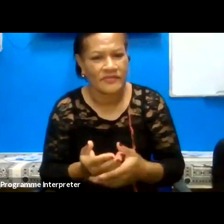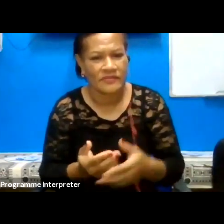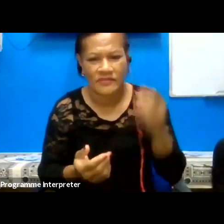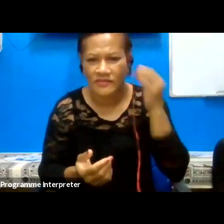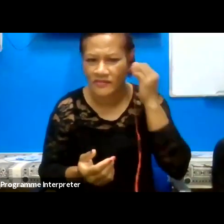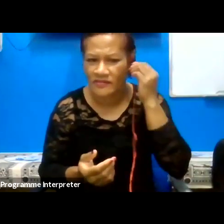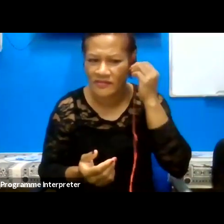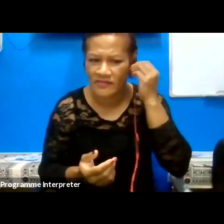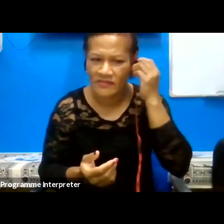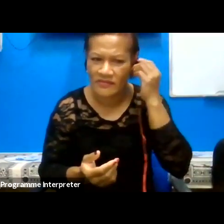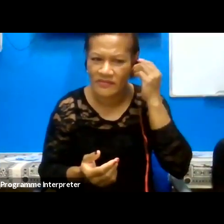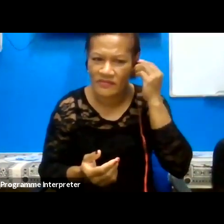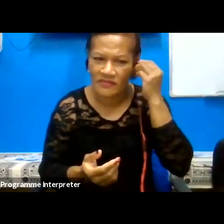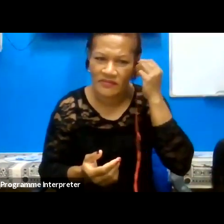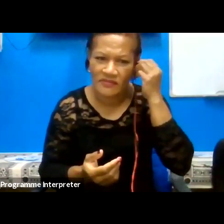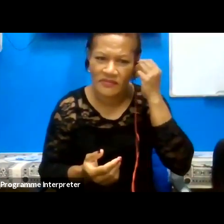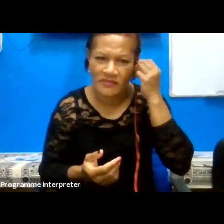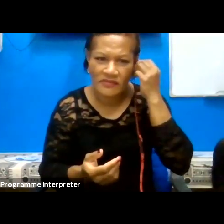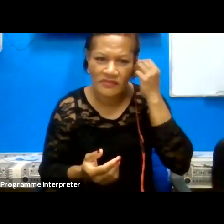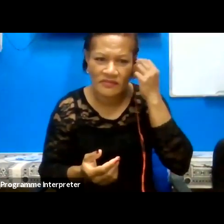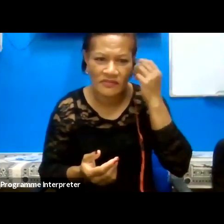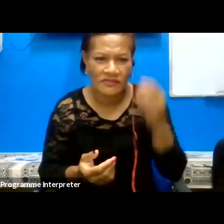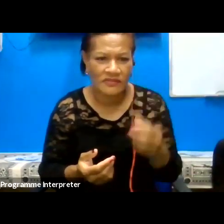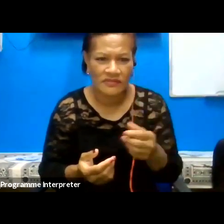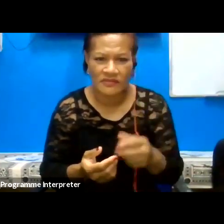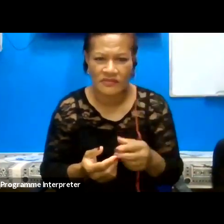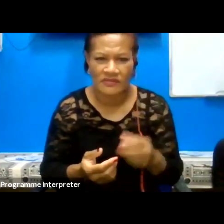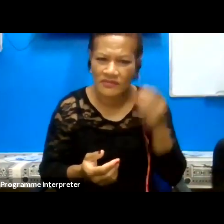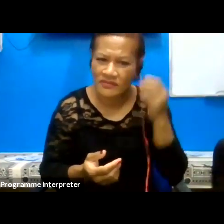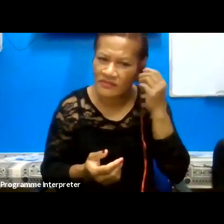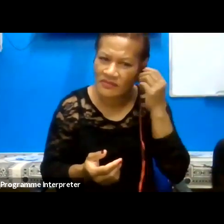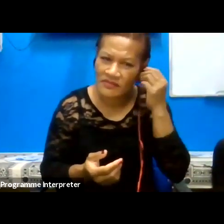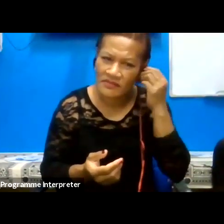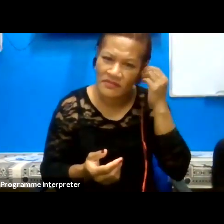Now, basically, that's true when children are born from